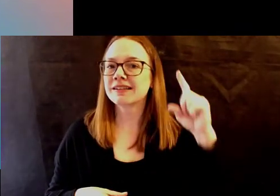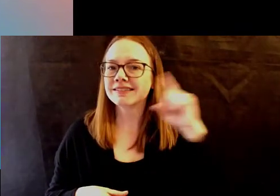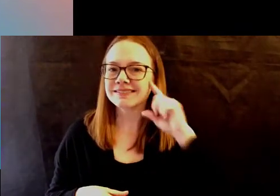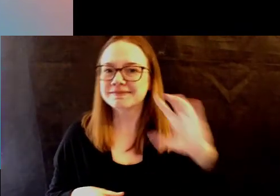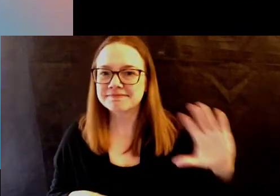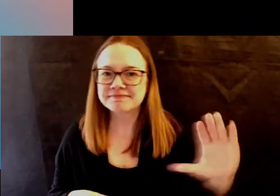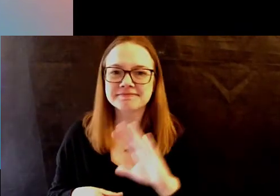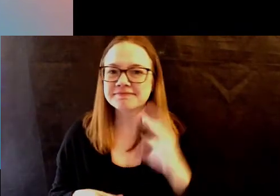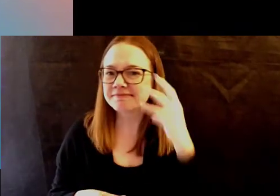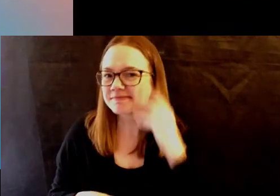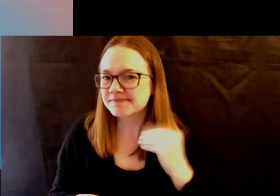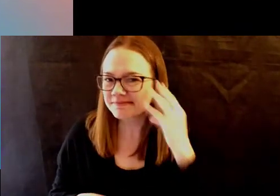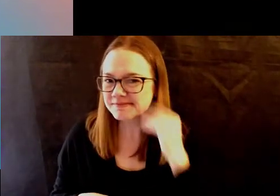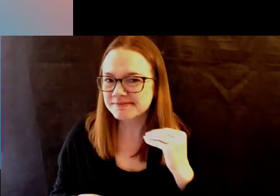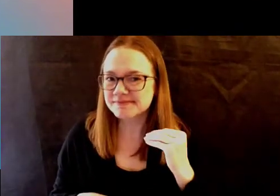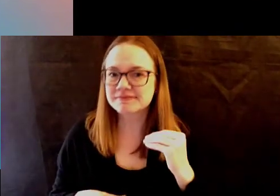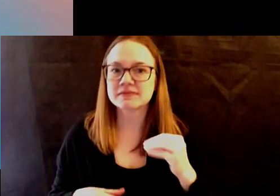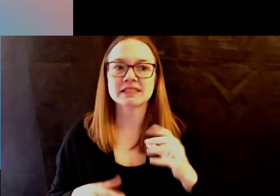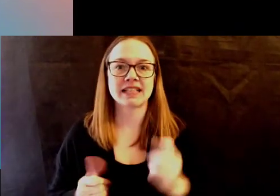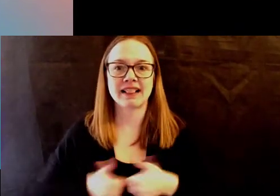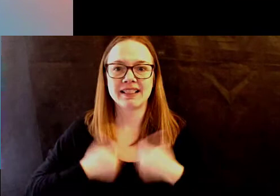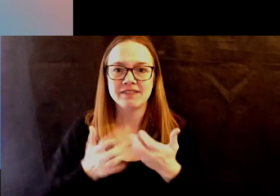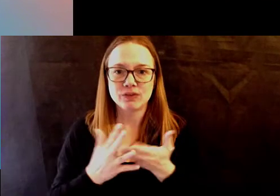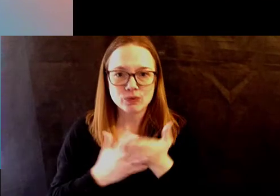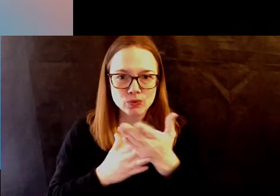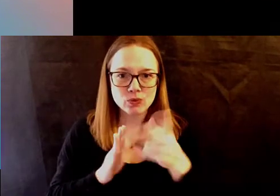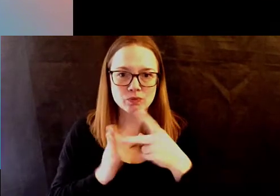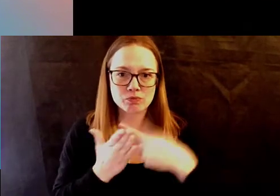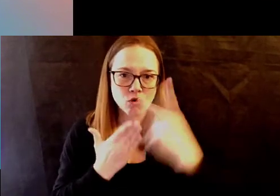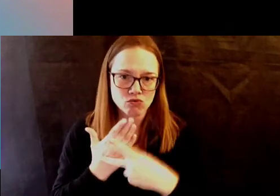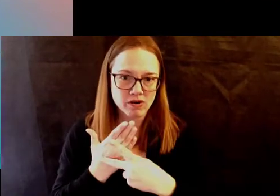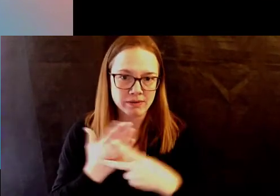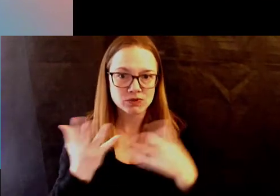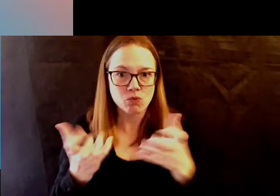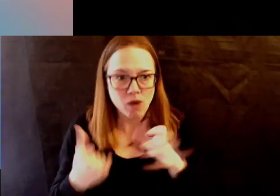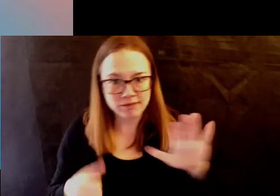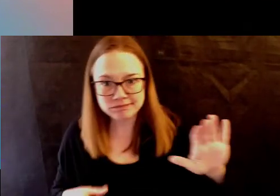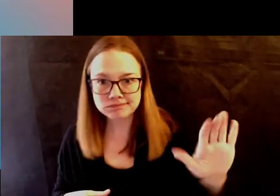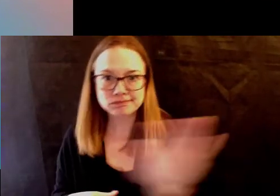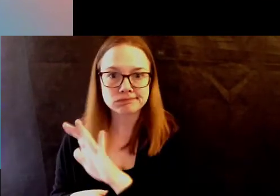the people who are living through these programs. And it goes to both sides.